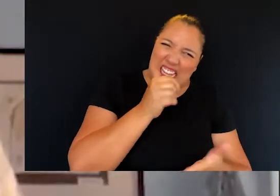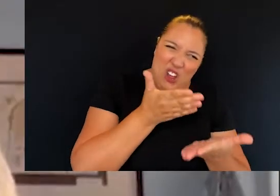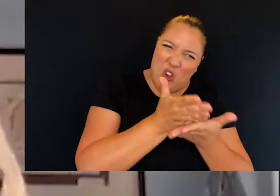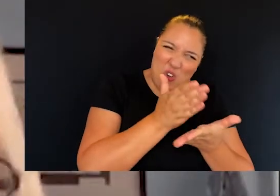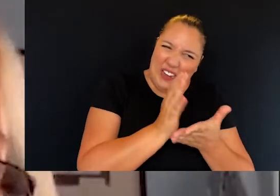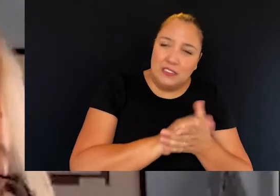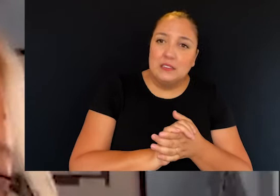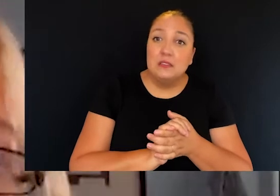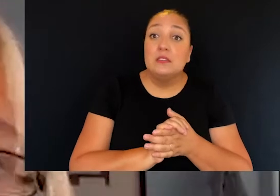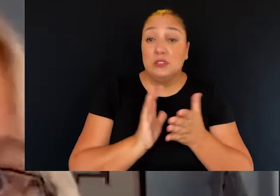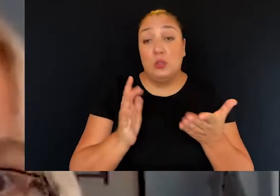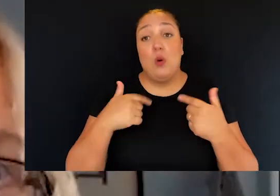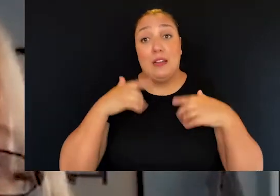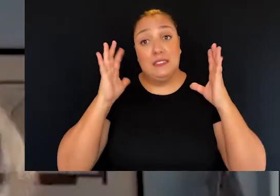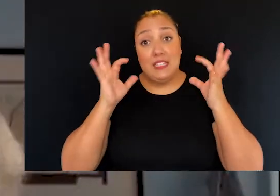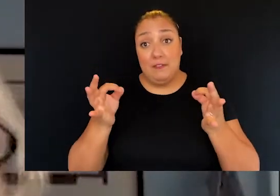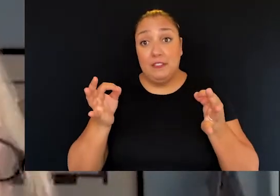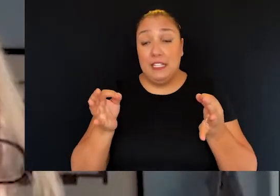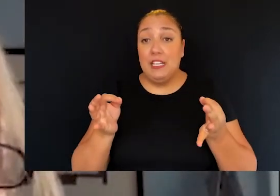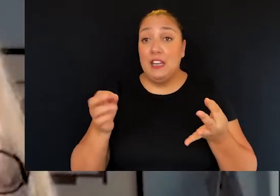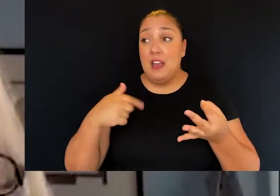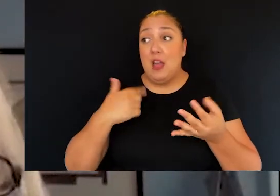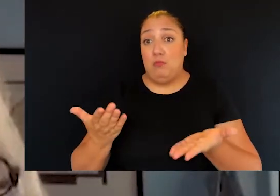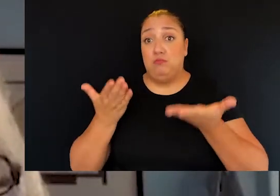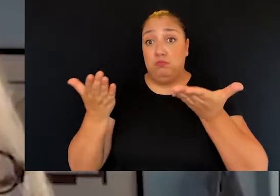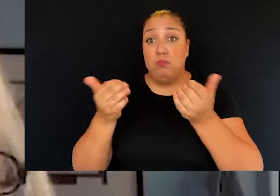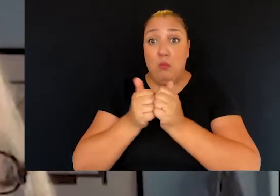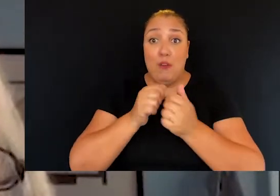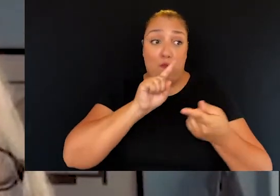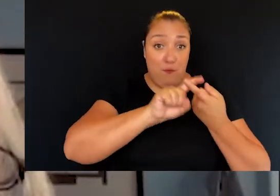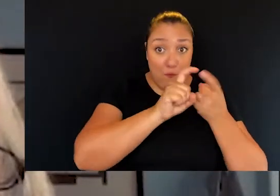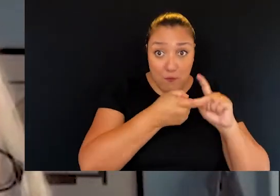with my friends and my family if these words are used,